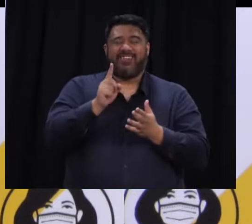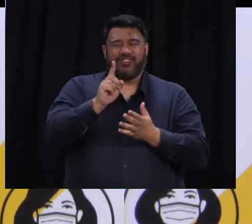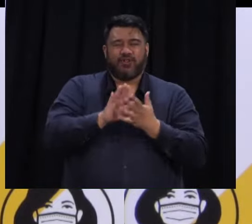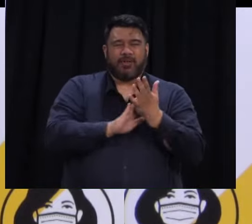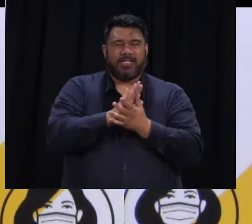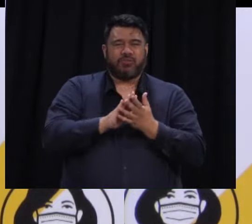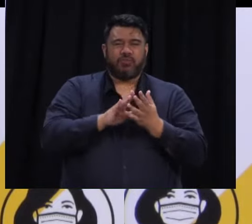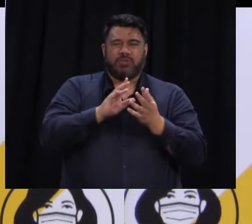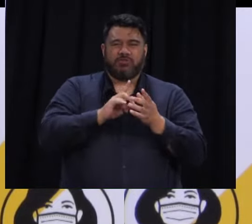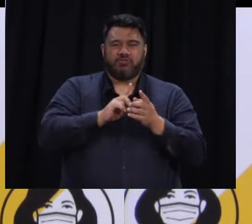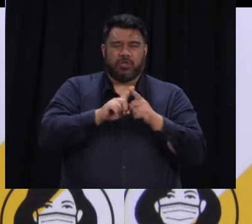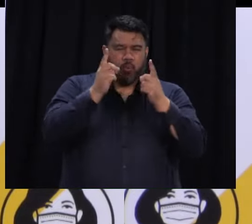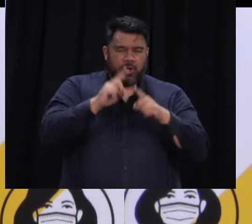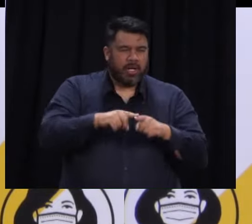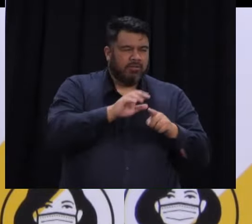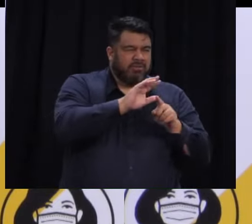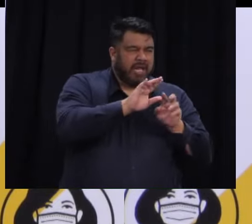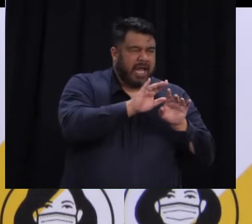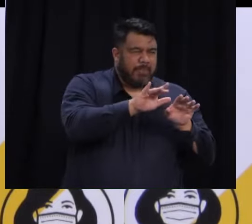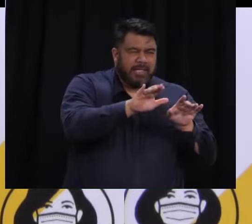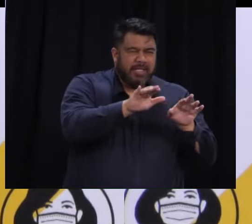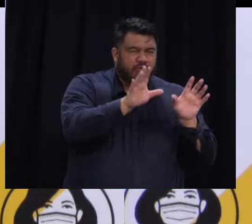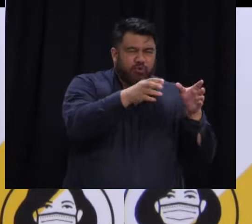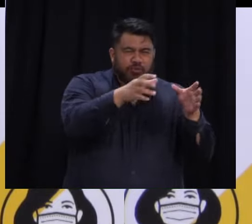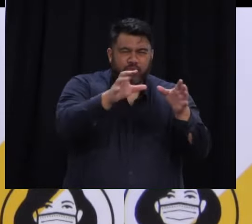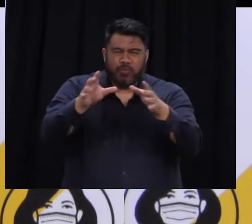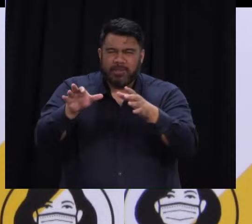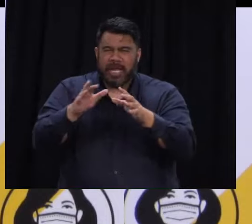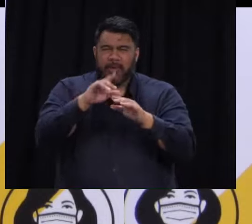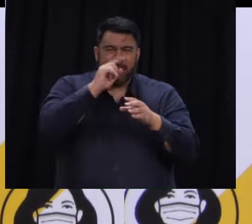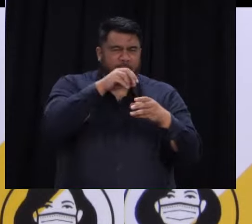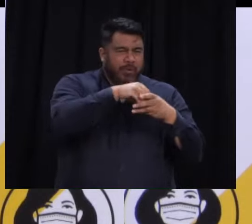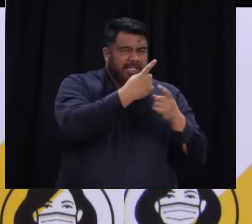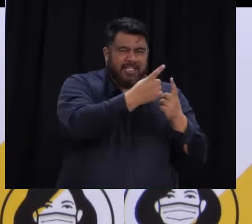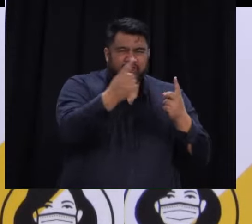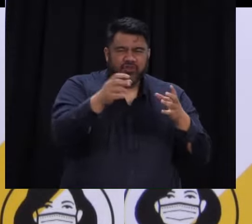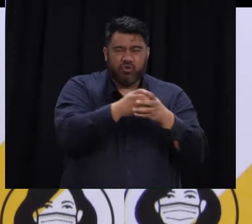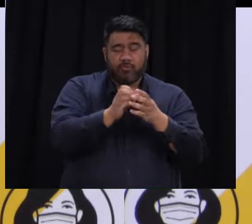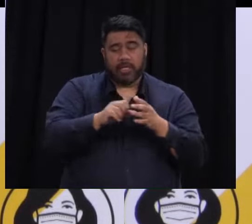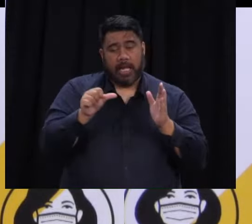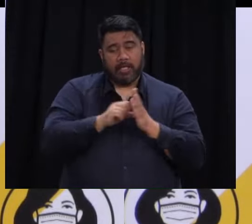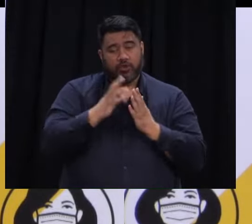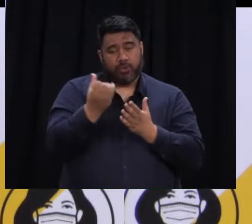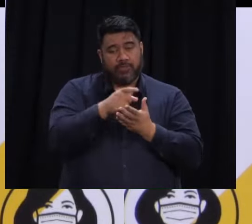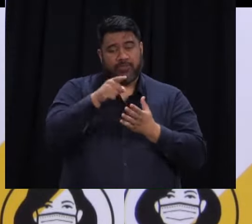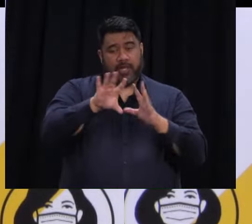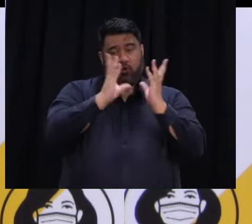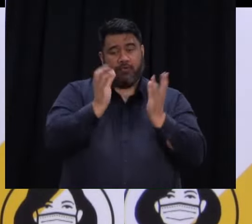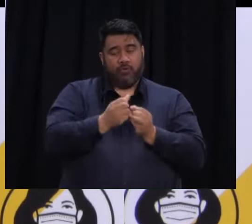people who had travelled up from Wellington. So it is quite